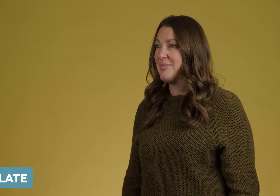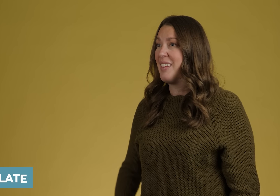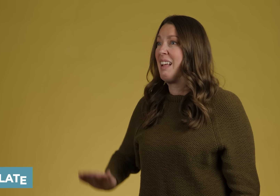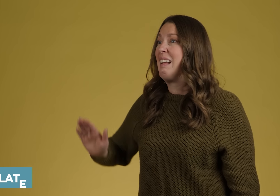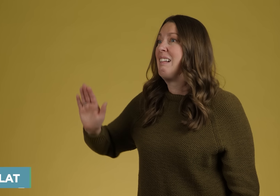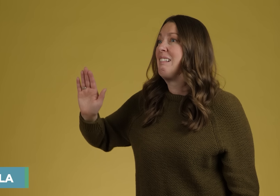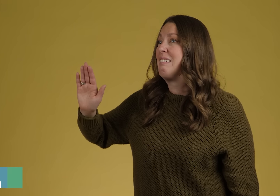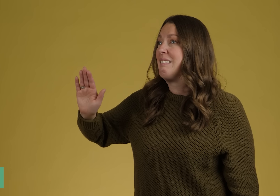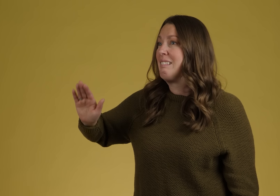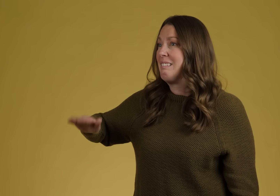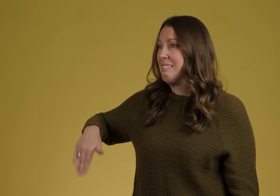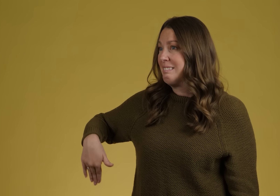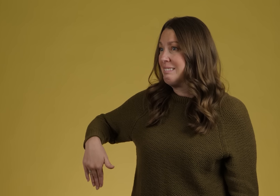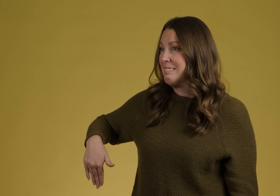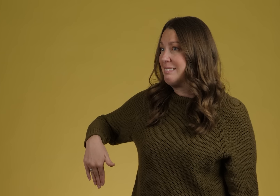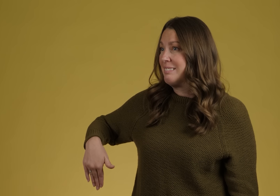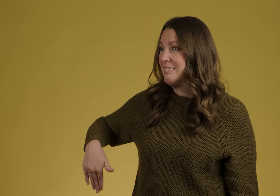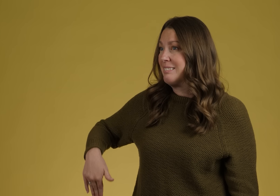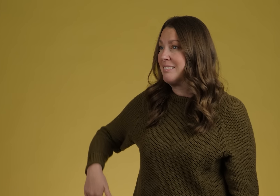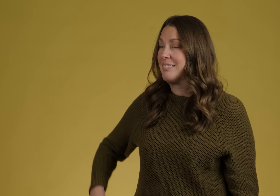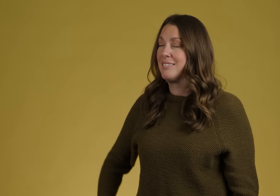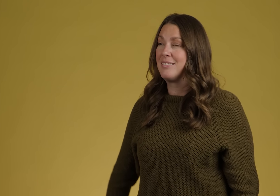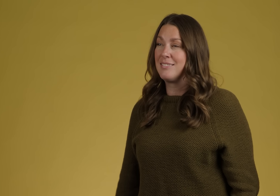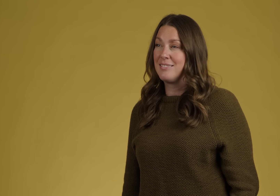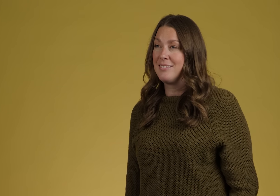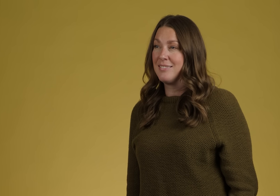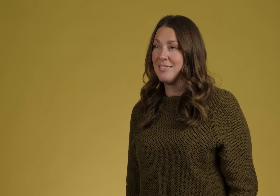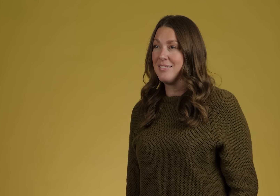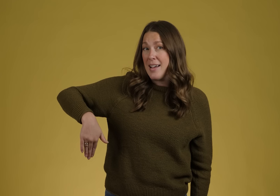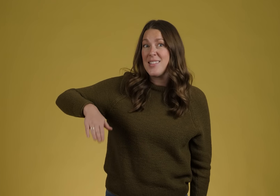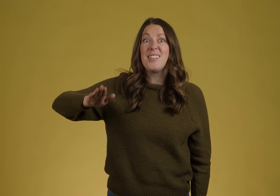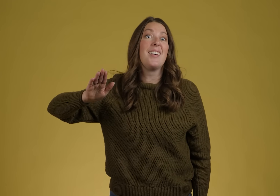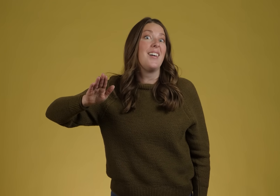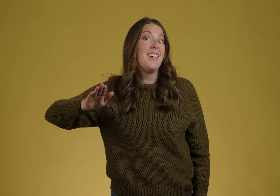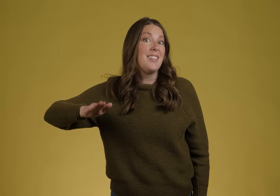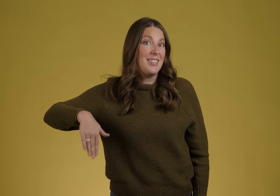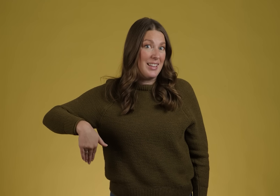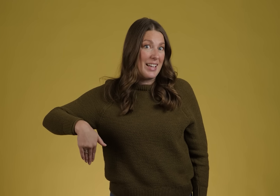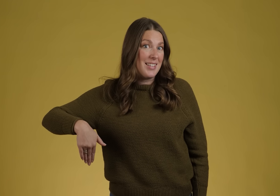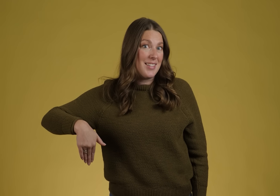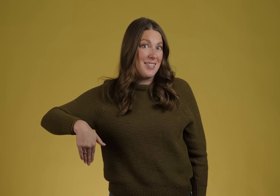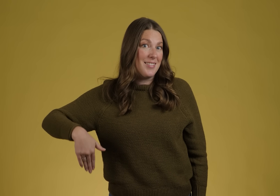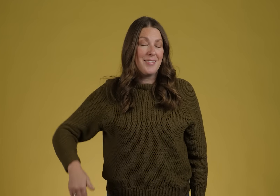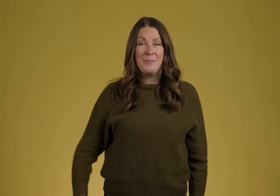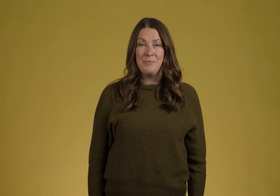Your dominant hand is pushing back into the past Late